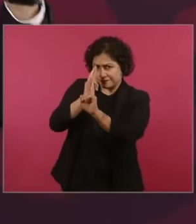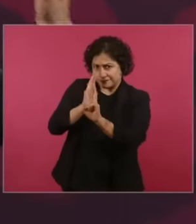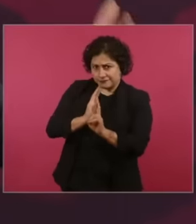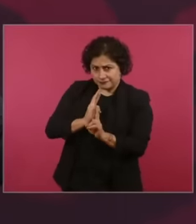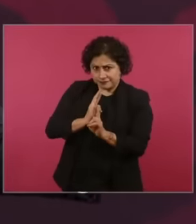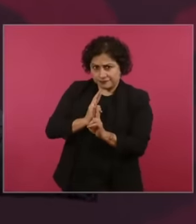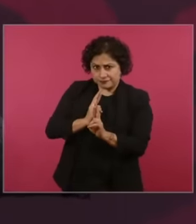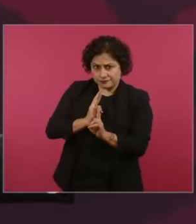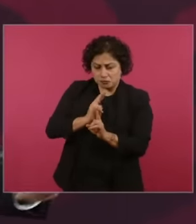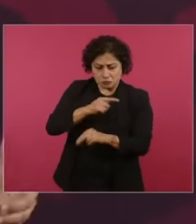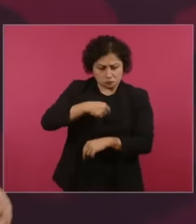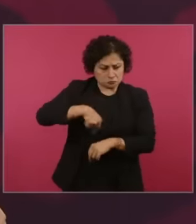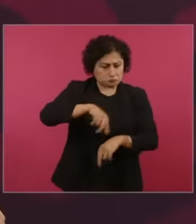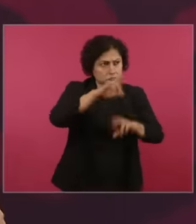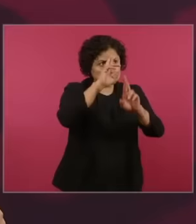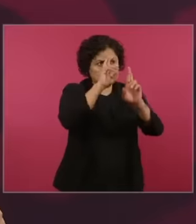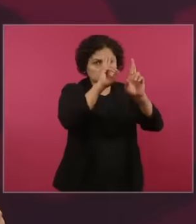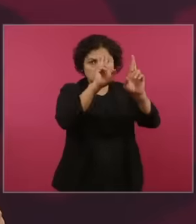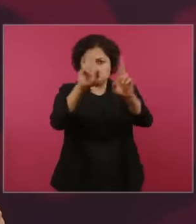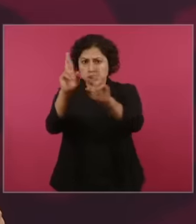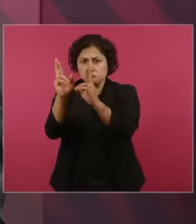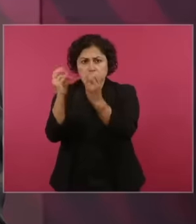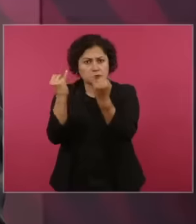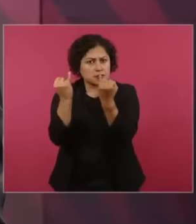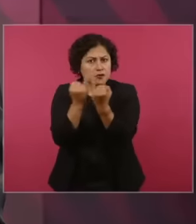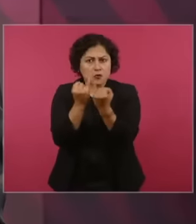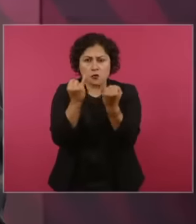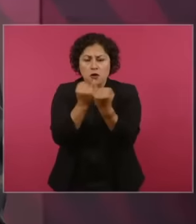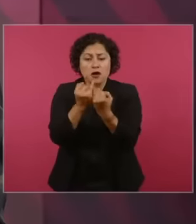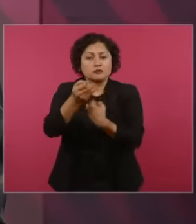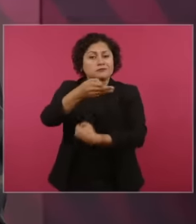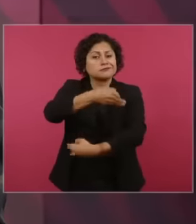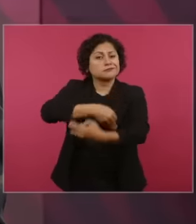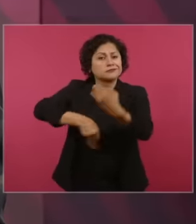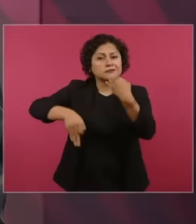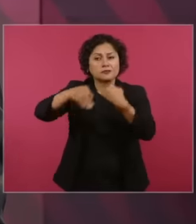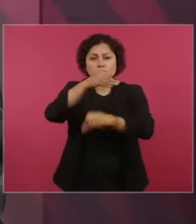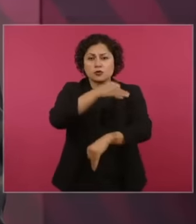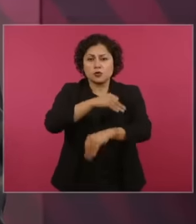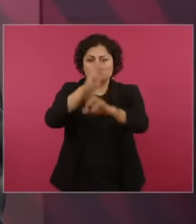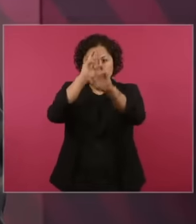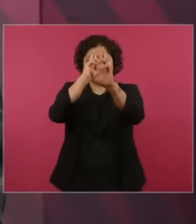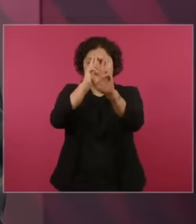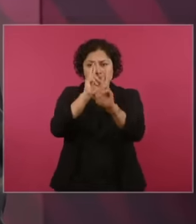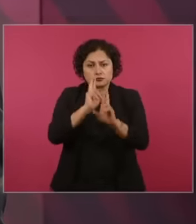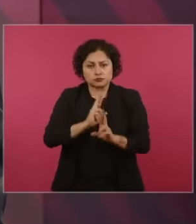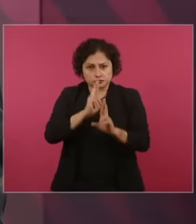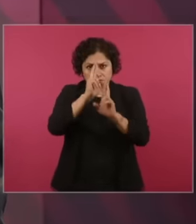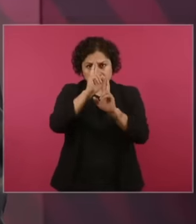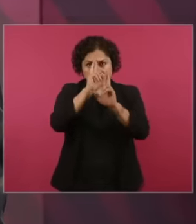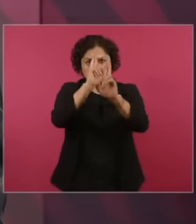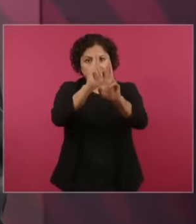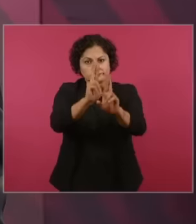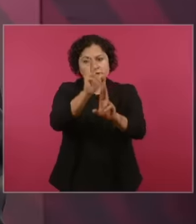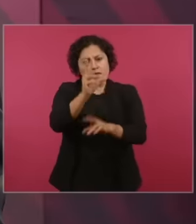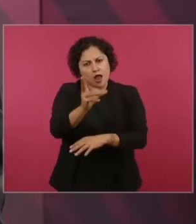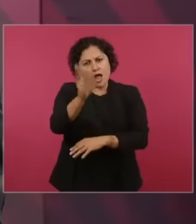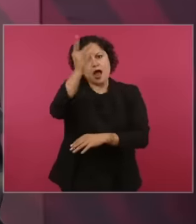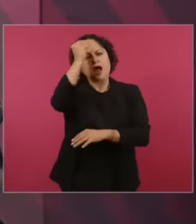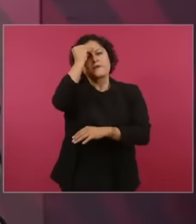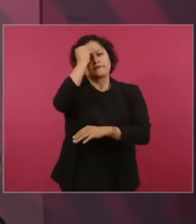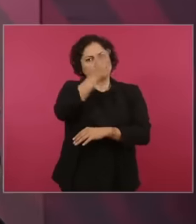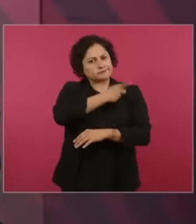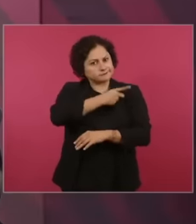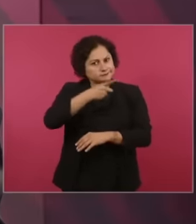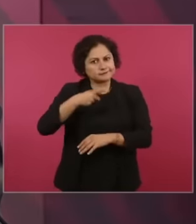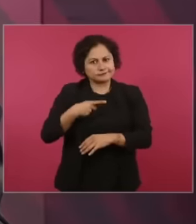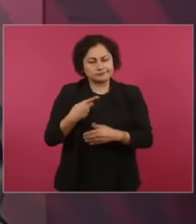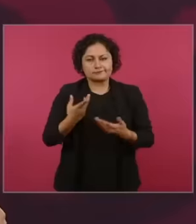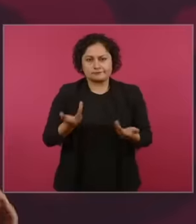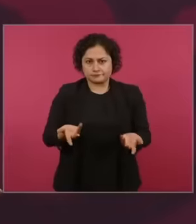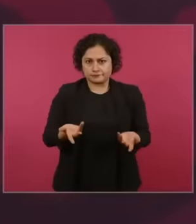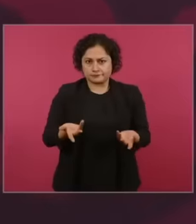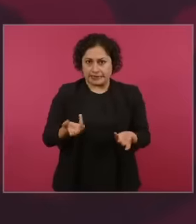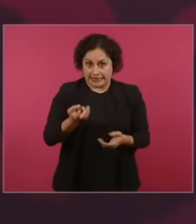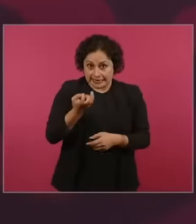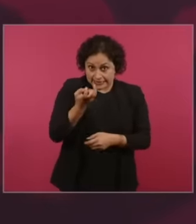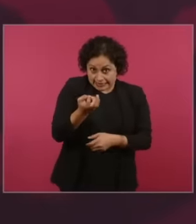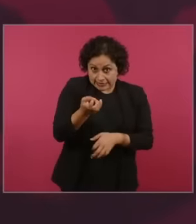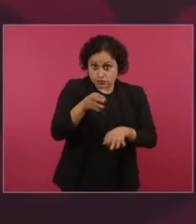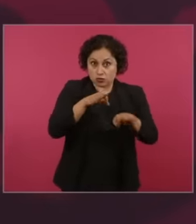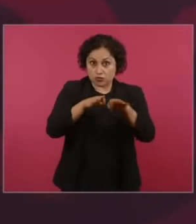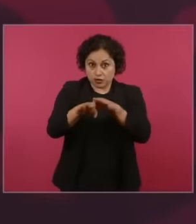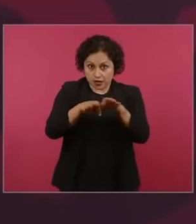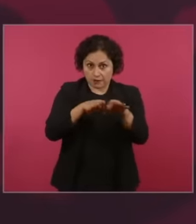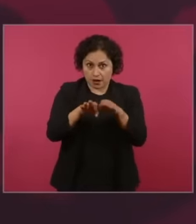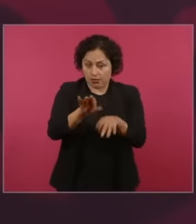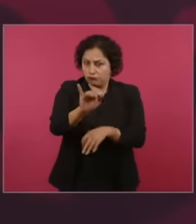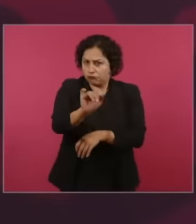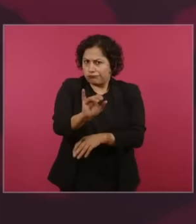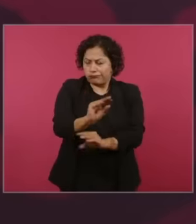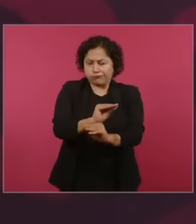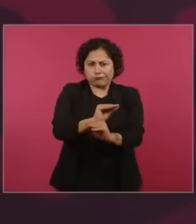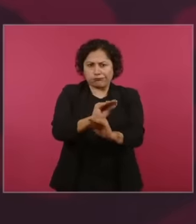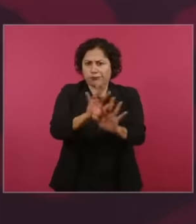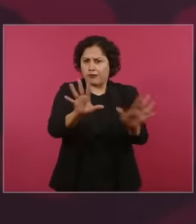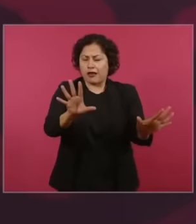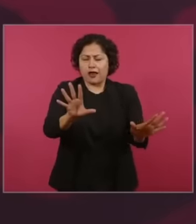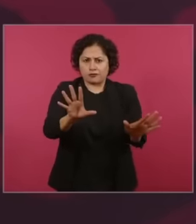respect is a very important task for young people Because